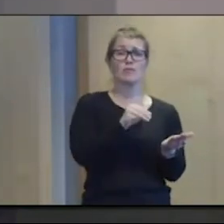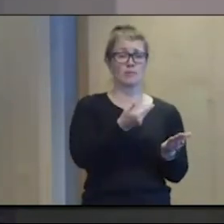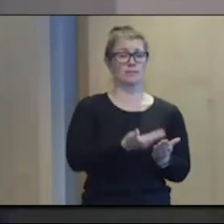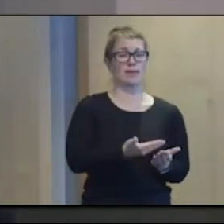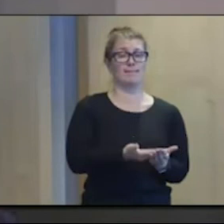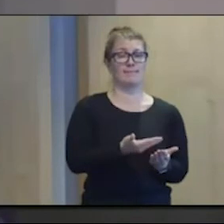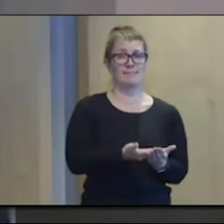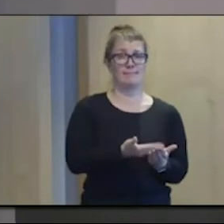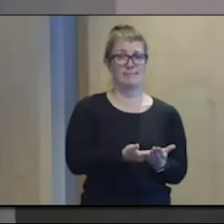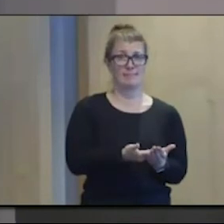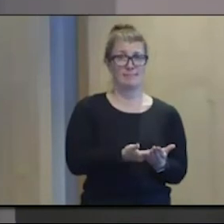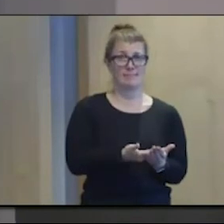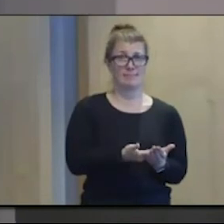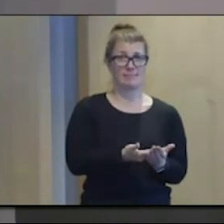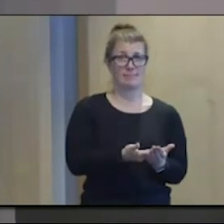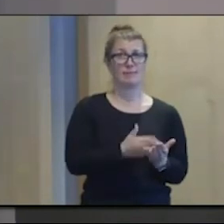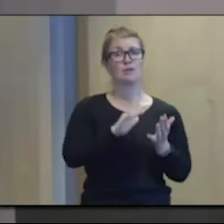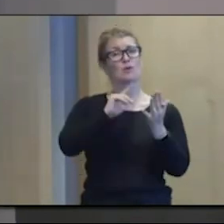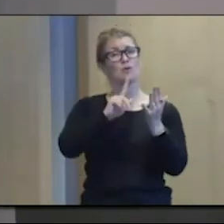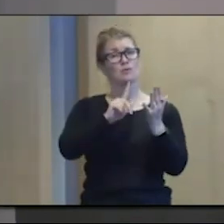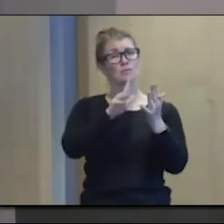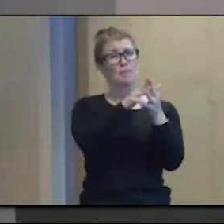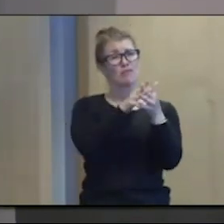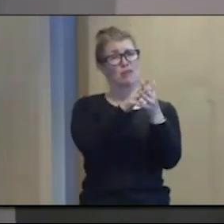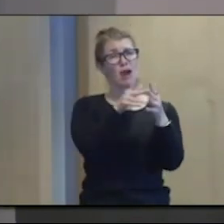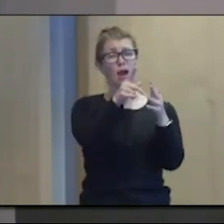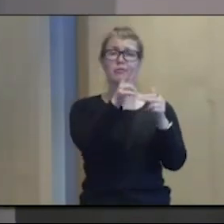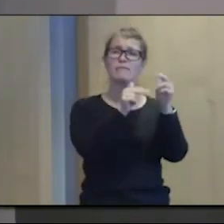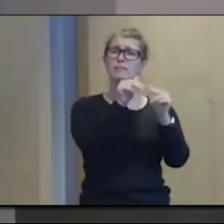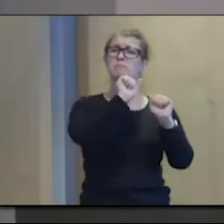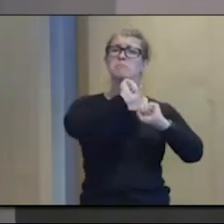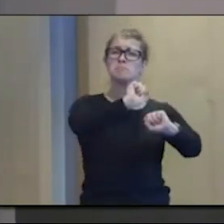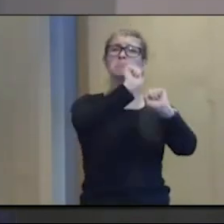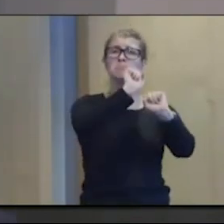That's very developed the US is probably quite developed as well in the demand side response,